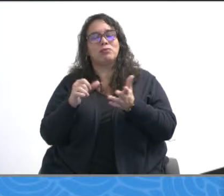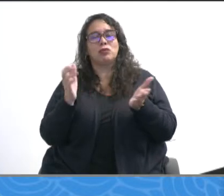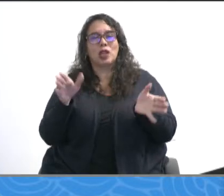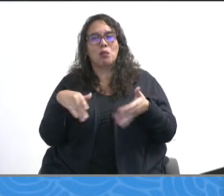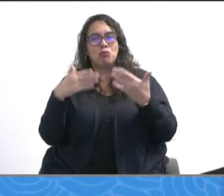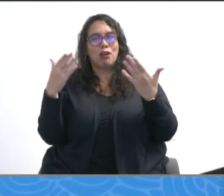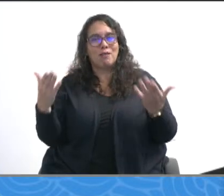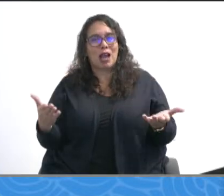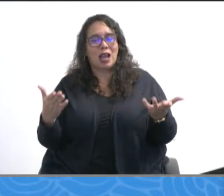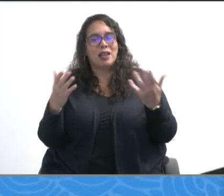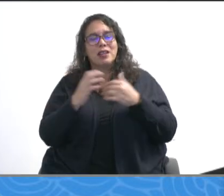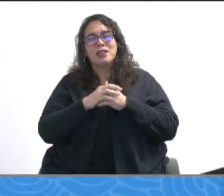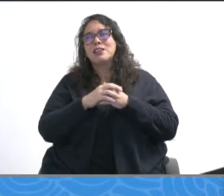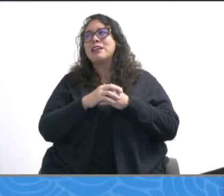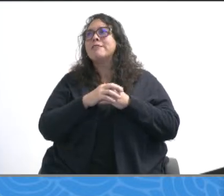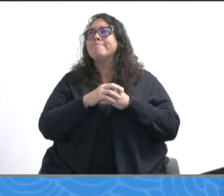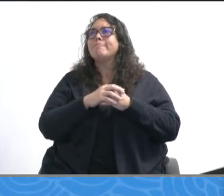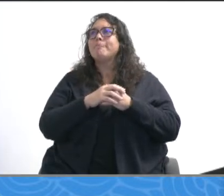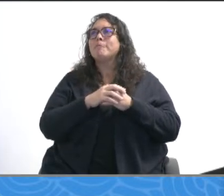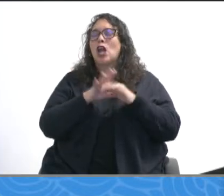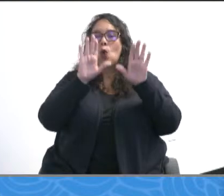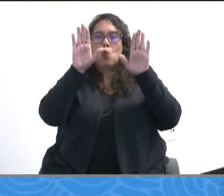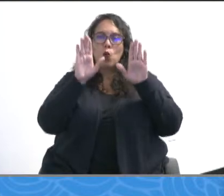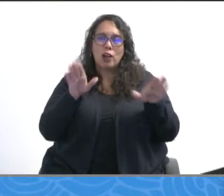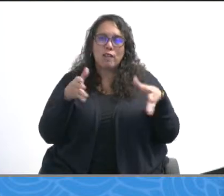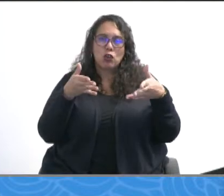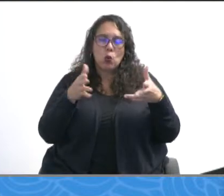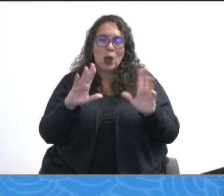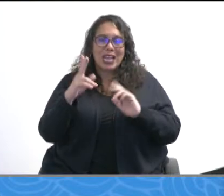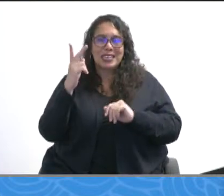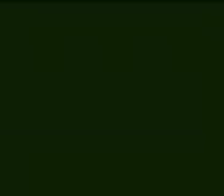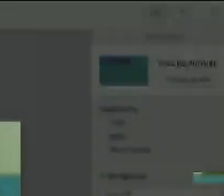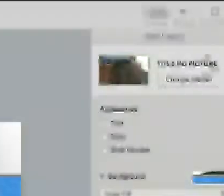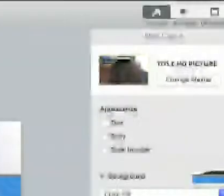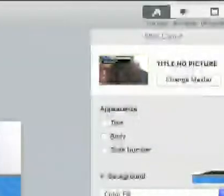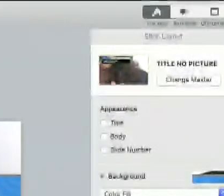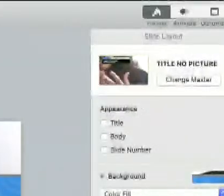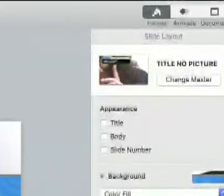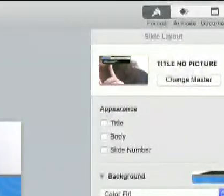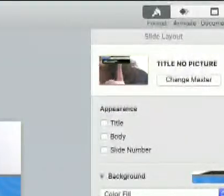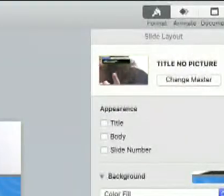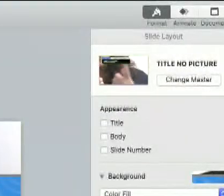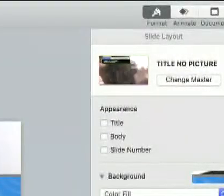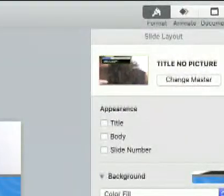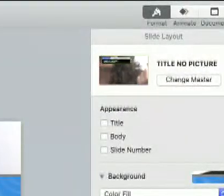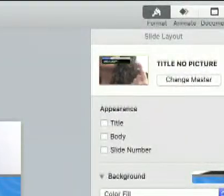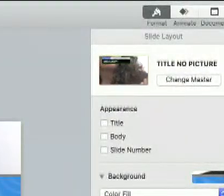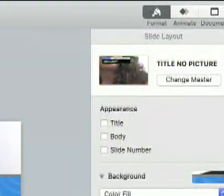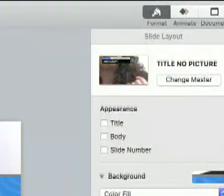is a great way to take a look at how the district is doing. One of the key key areas